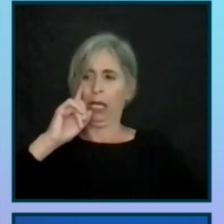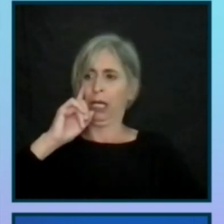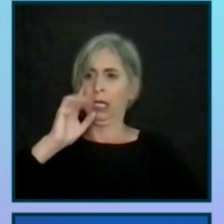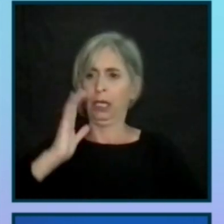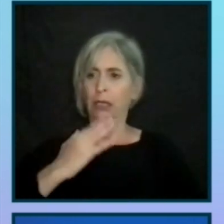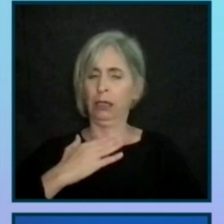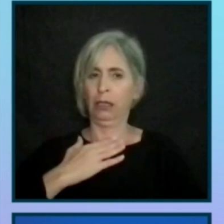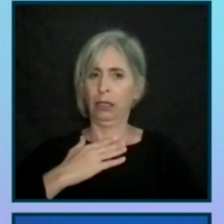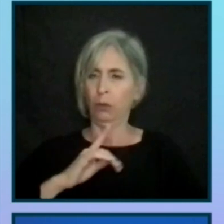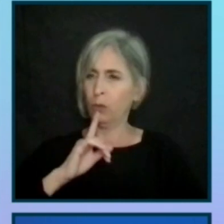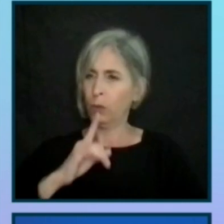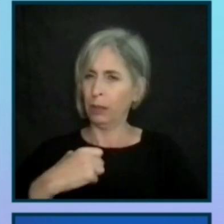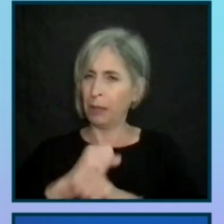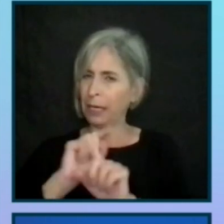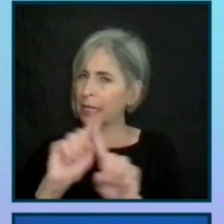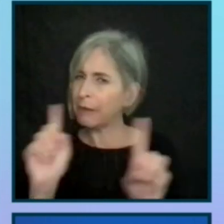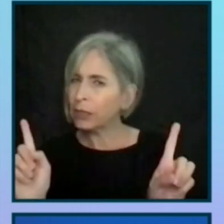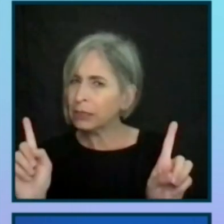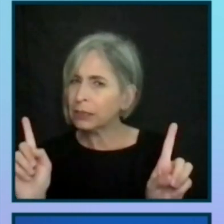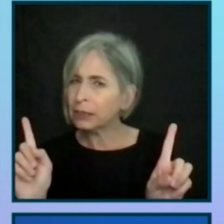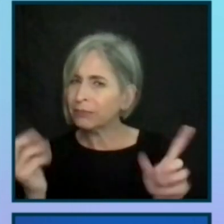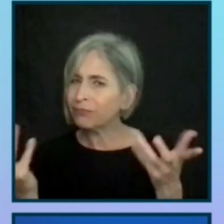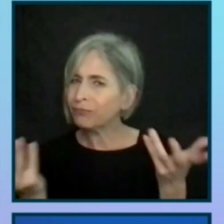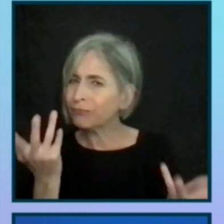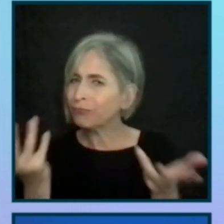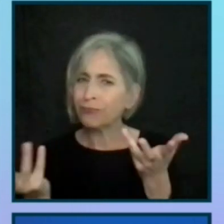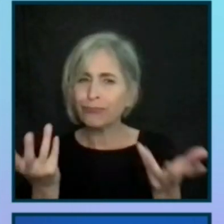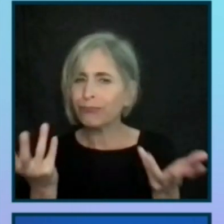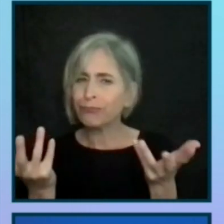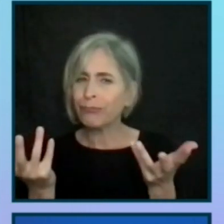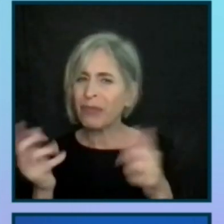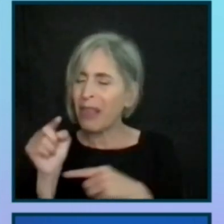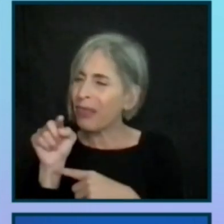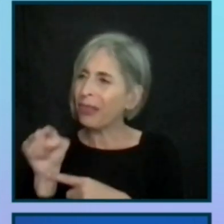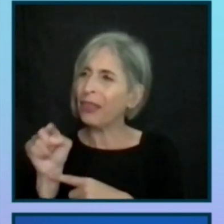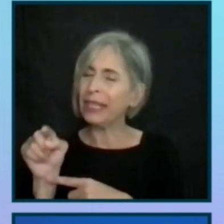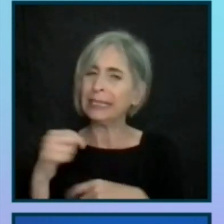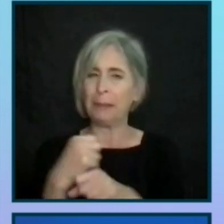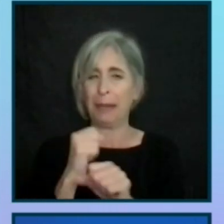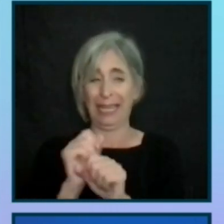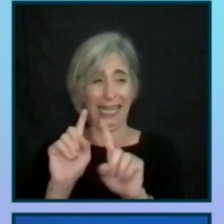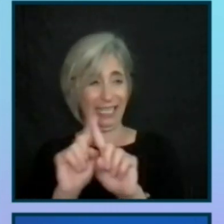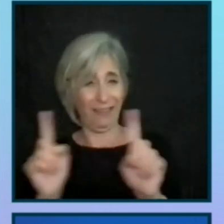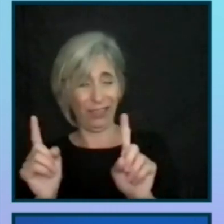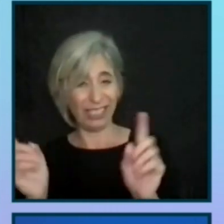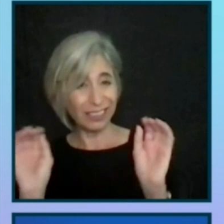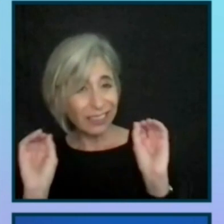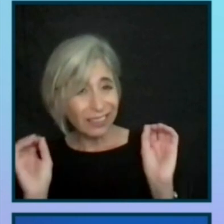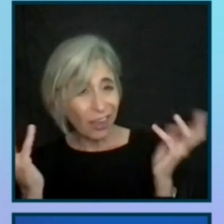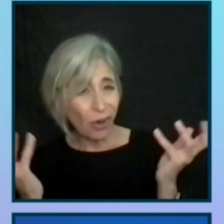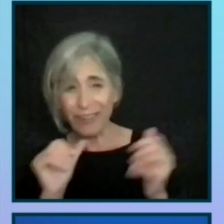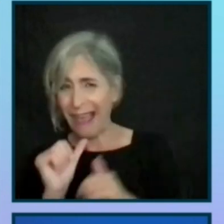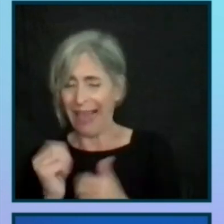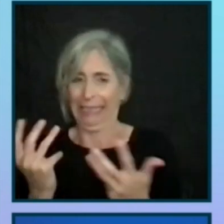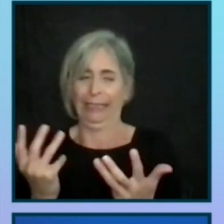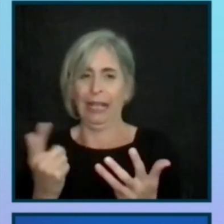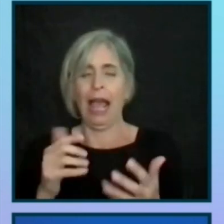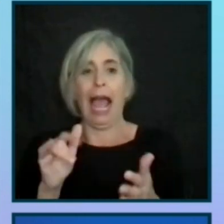are we really making a difference? Is this making any difference at all? And so I used that as a motivation.